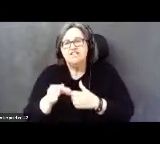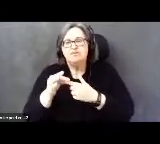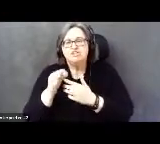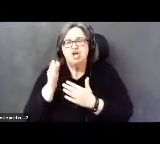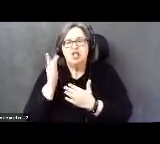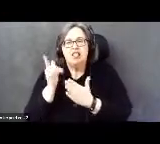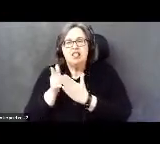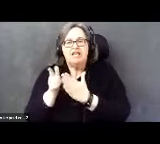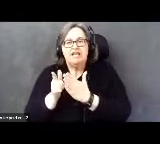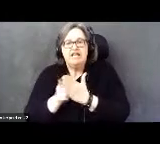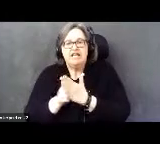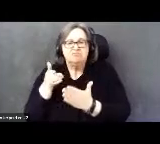going to explain how that